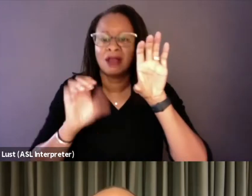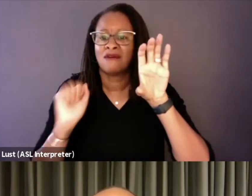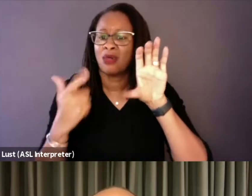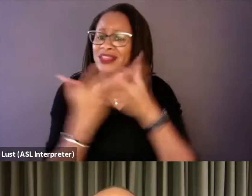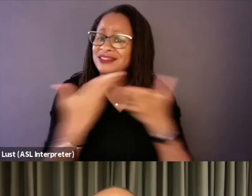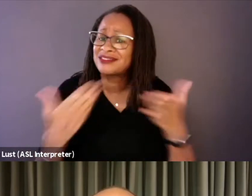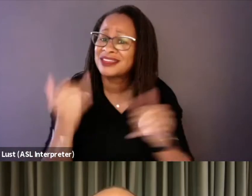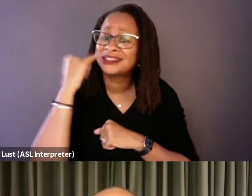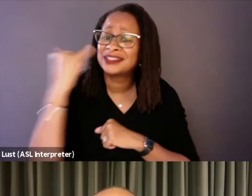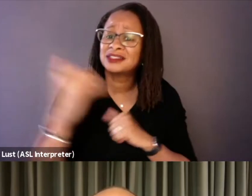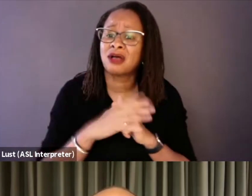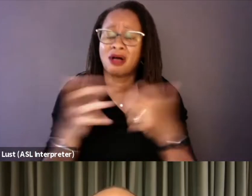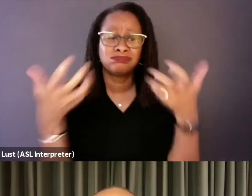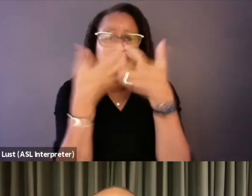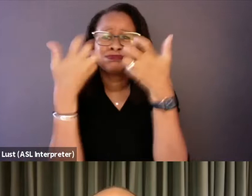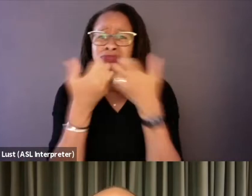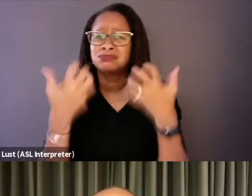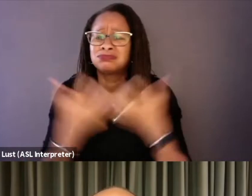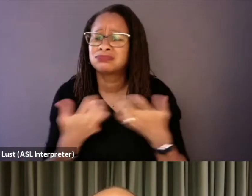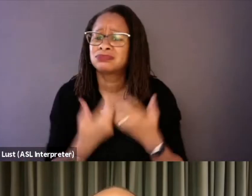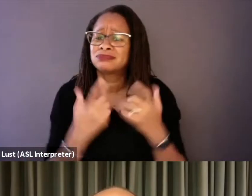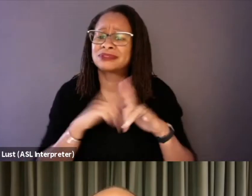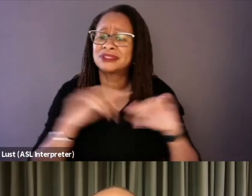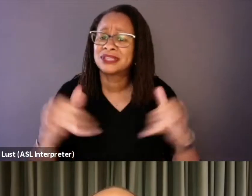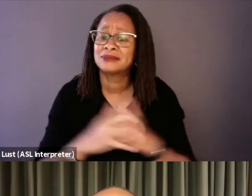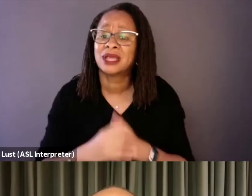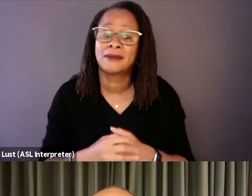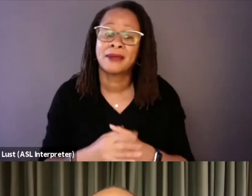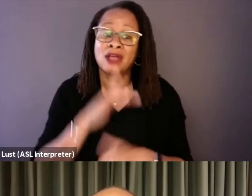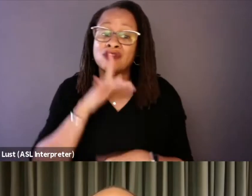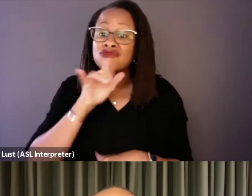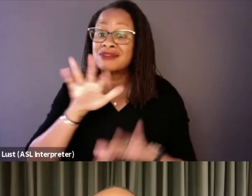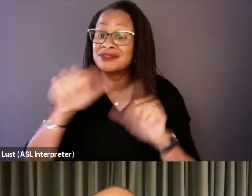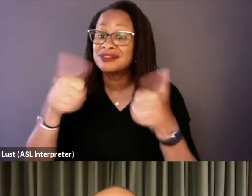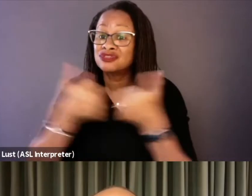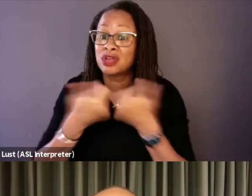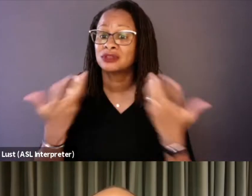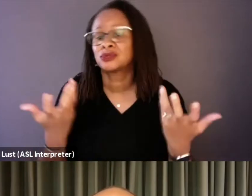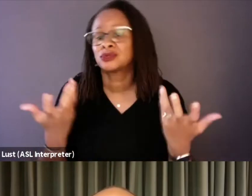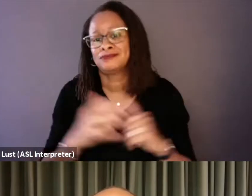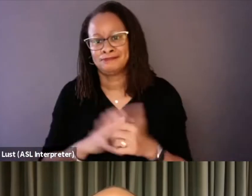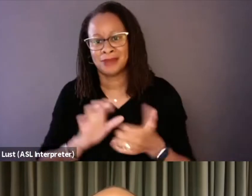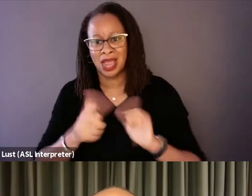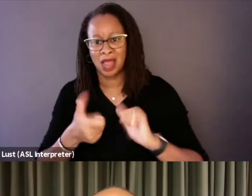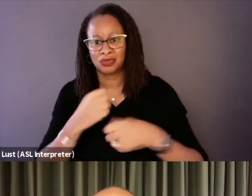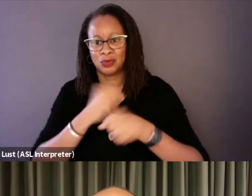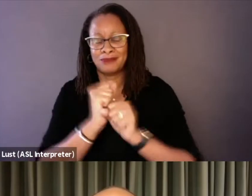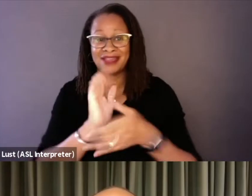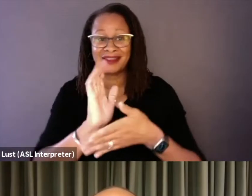sort of colliding all at once. The challenge was how to make a film about an artist